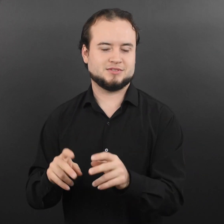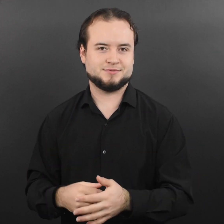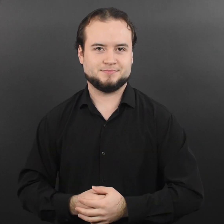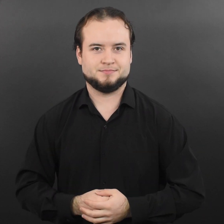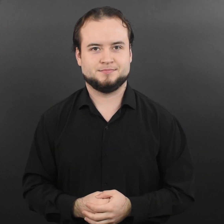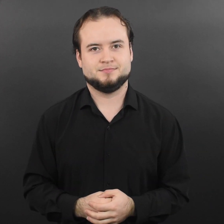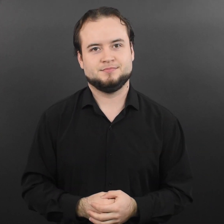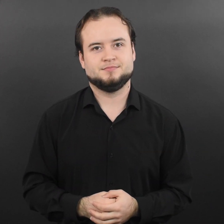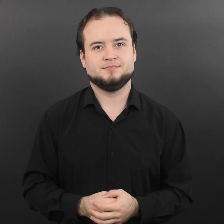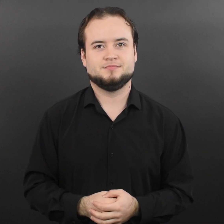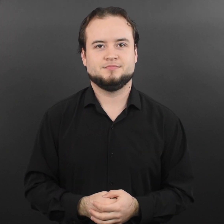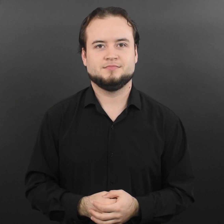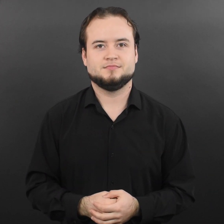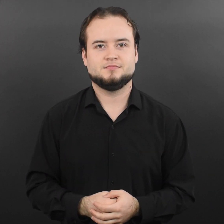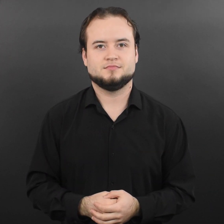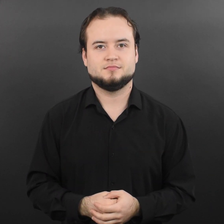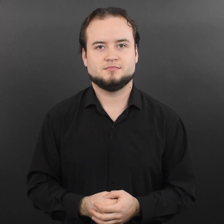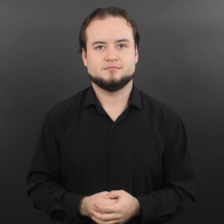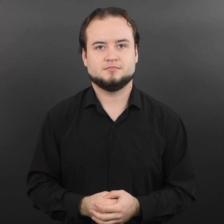Will data be collected through this program?